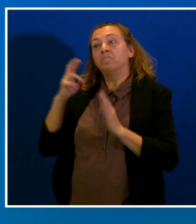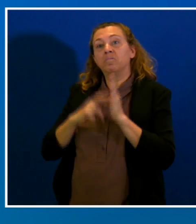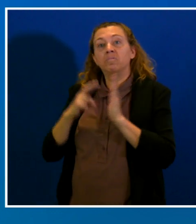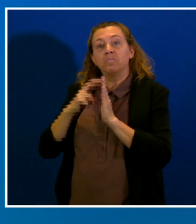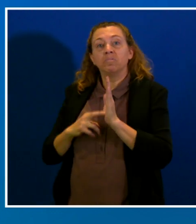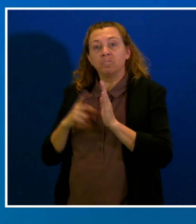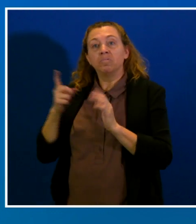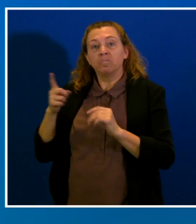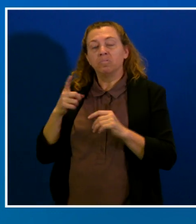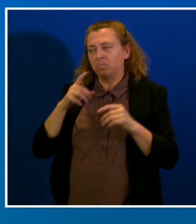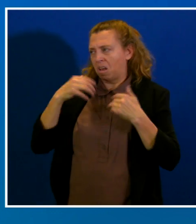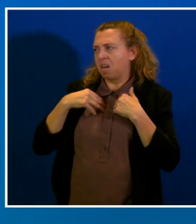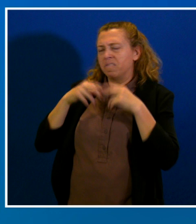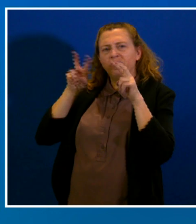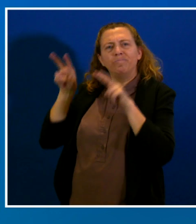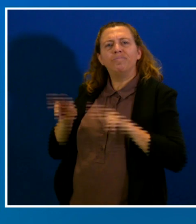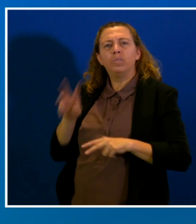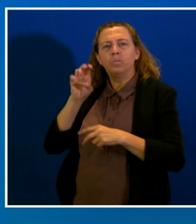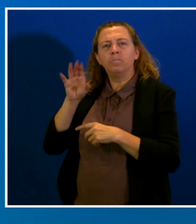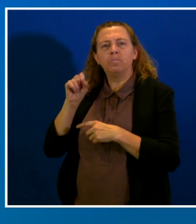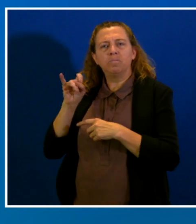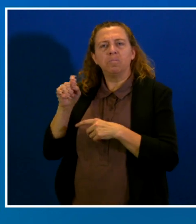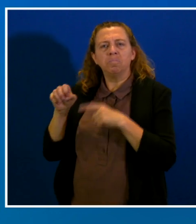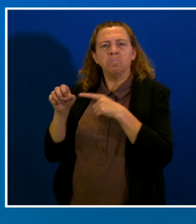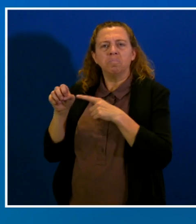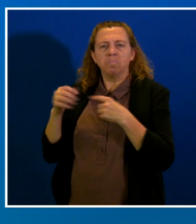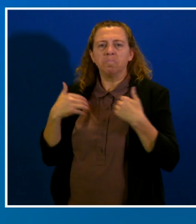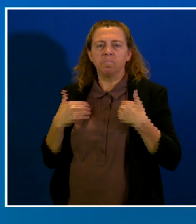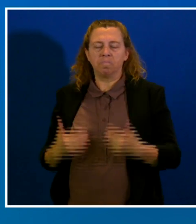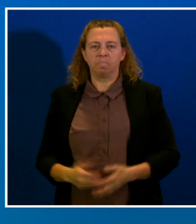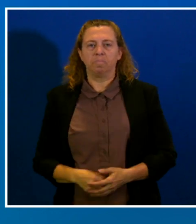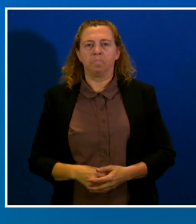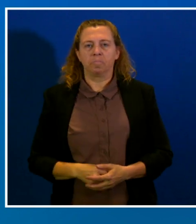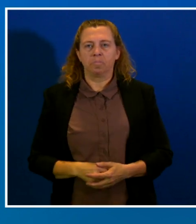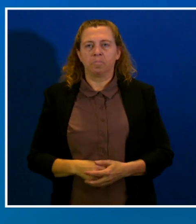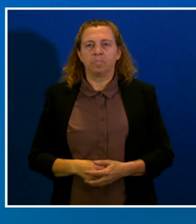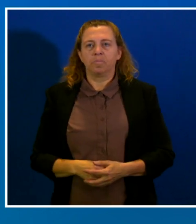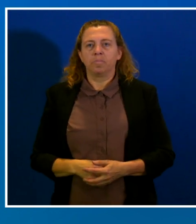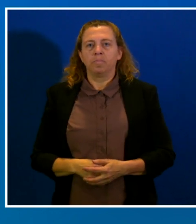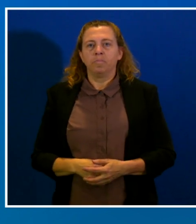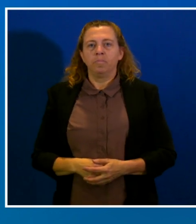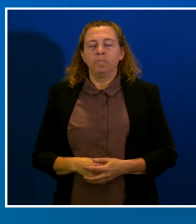And of course, if you haven't yet been vaccinated, now is the time.